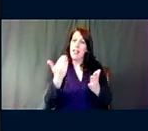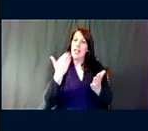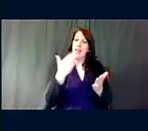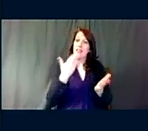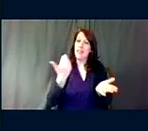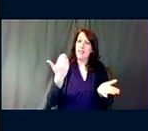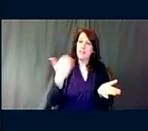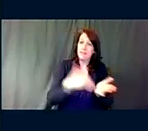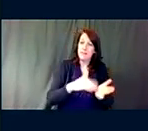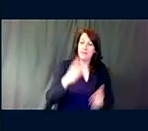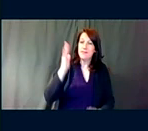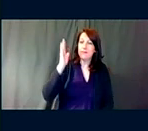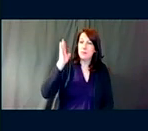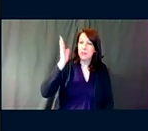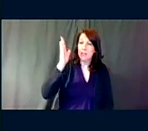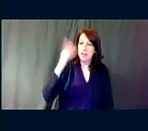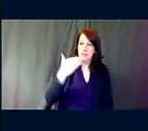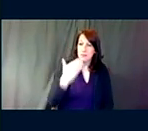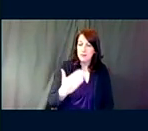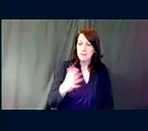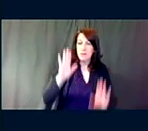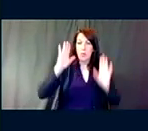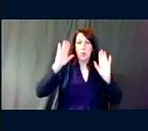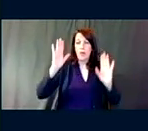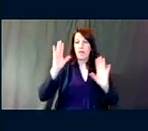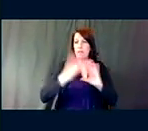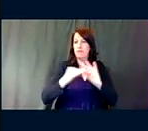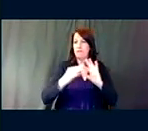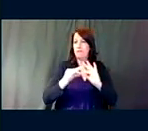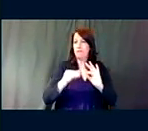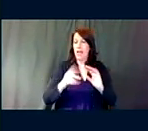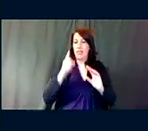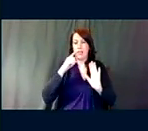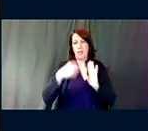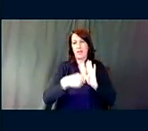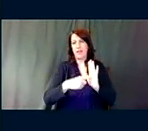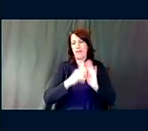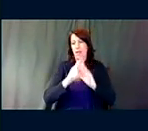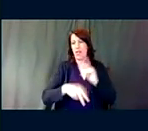ONCE AGAIN THANK OUR PRESENTERS, WHO MADE WONDERFUL PRESENTATIONS